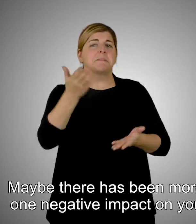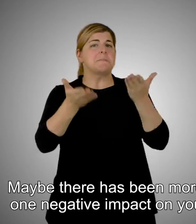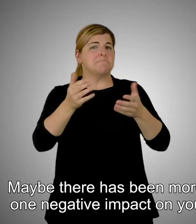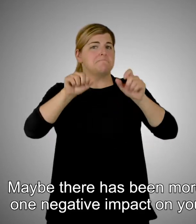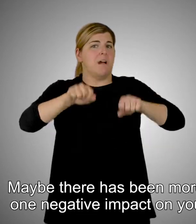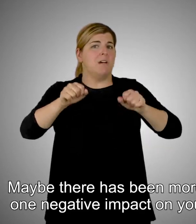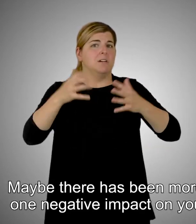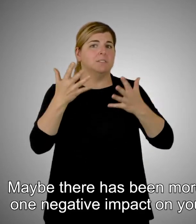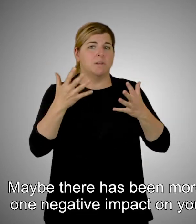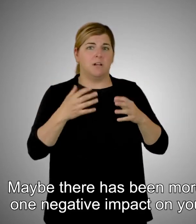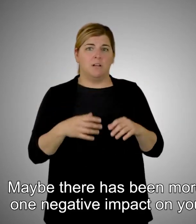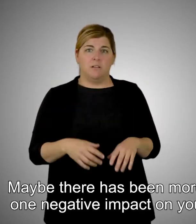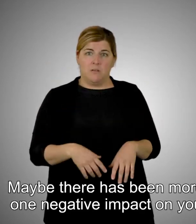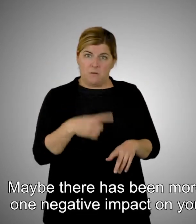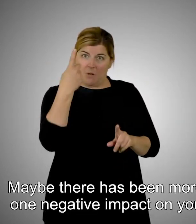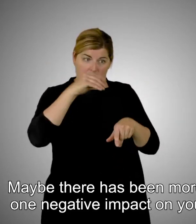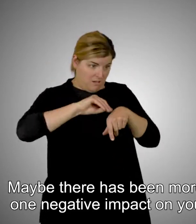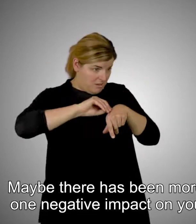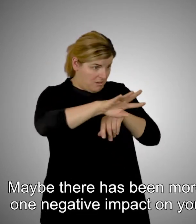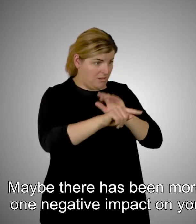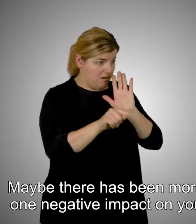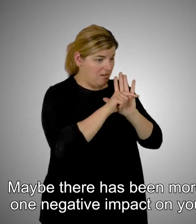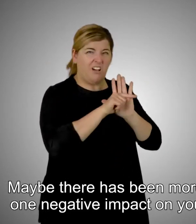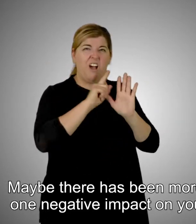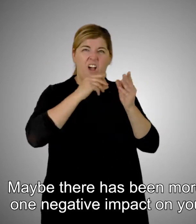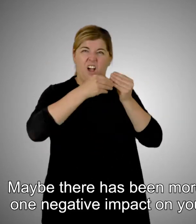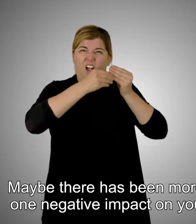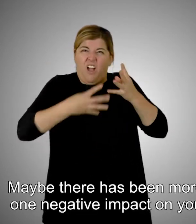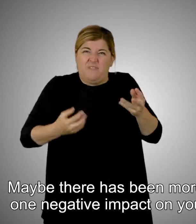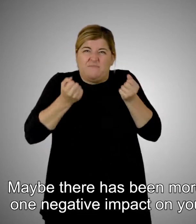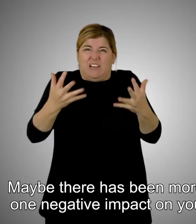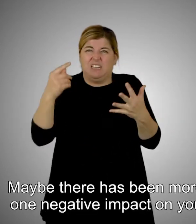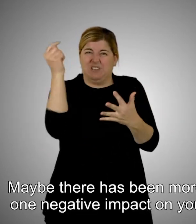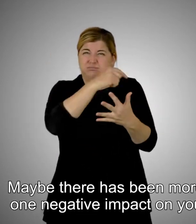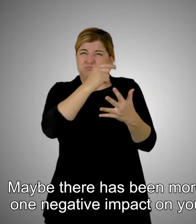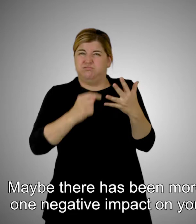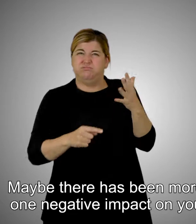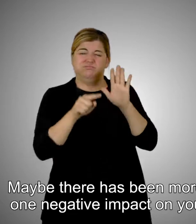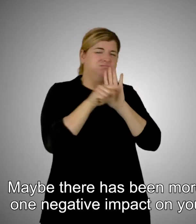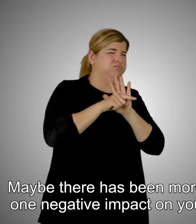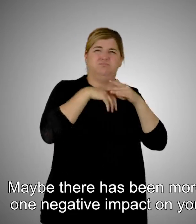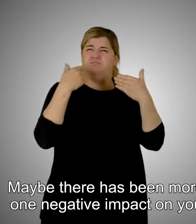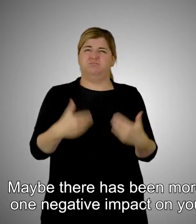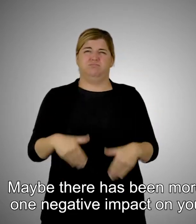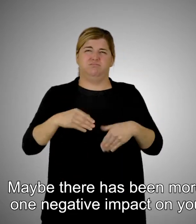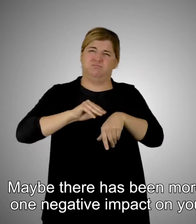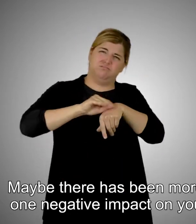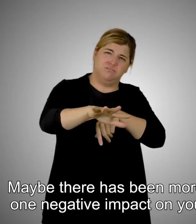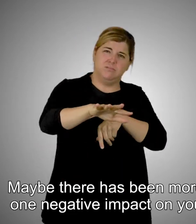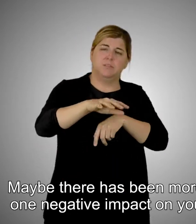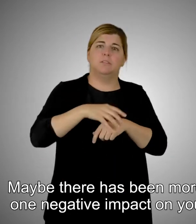Maybe there has been more than one negative impact on your life.